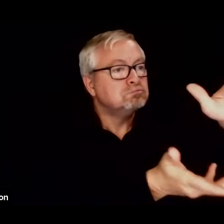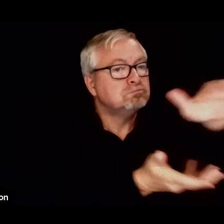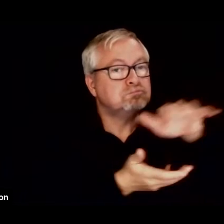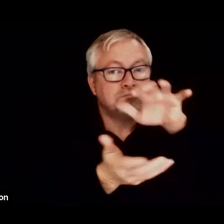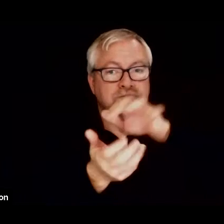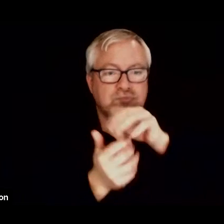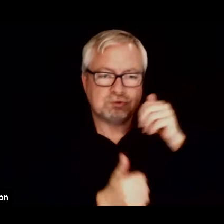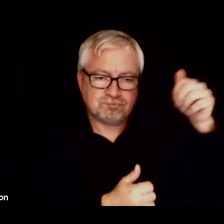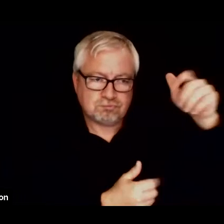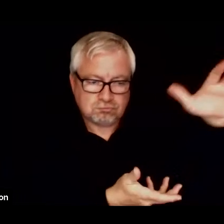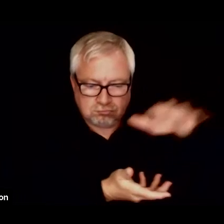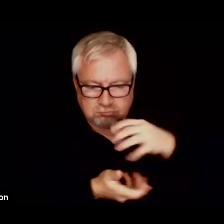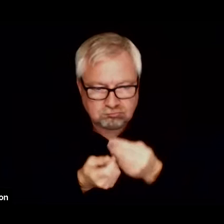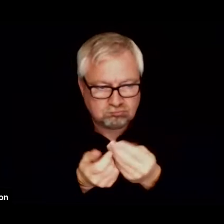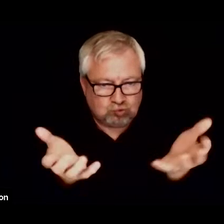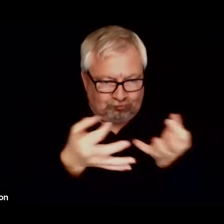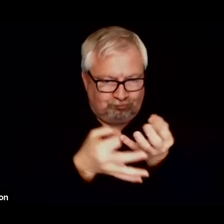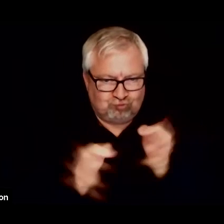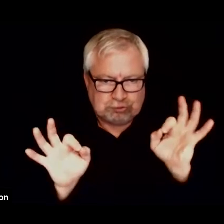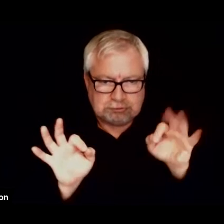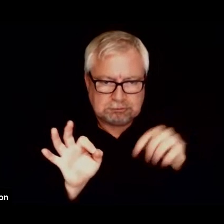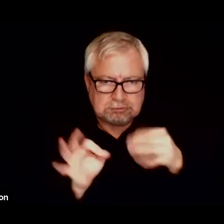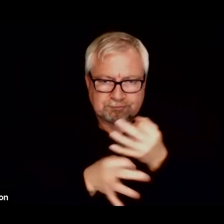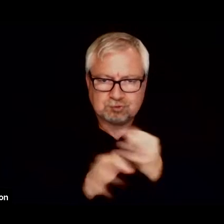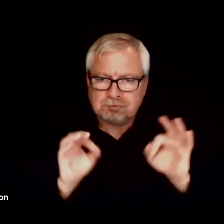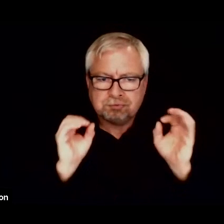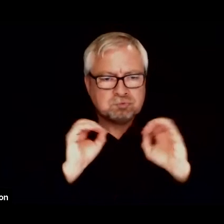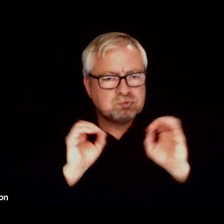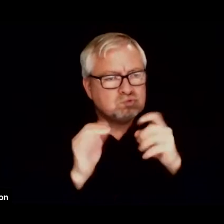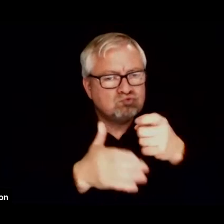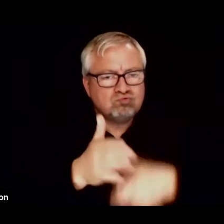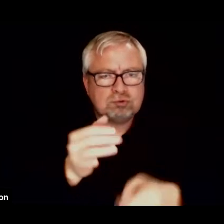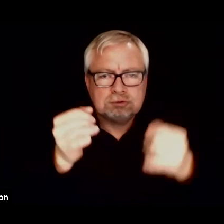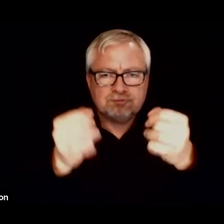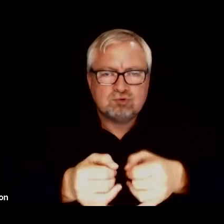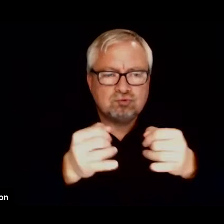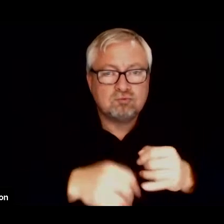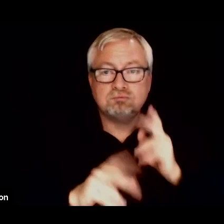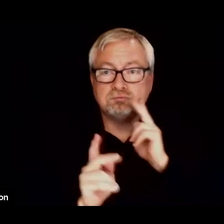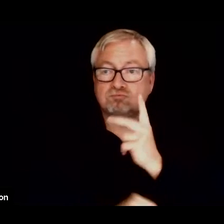Those who are doing the vaccinating, the provider organizations that will be doing the actual